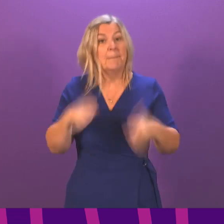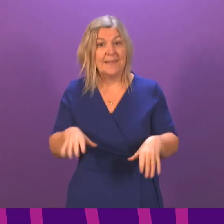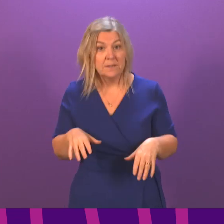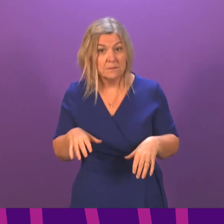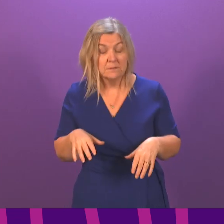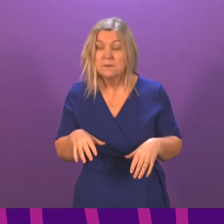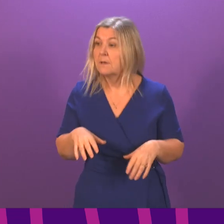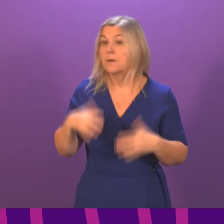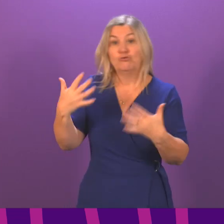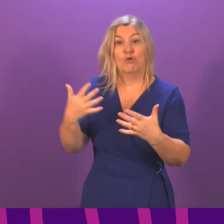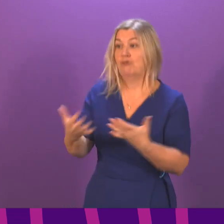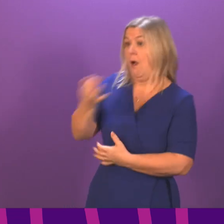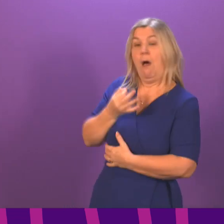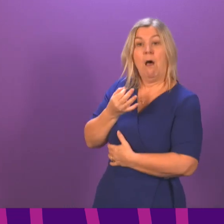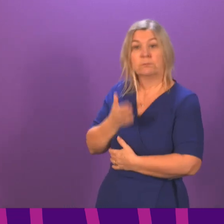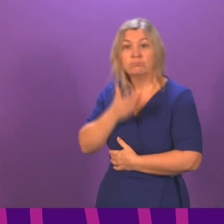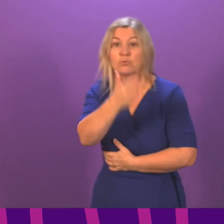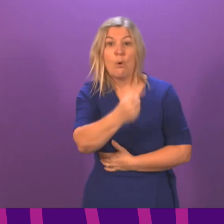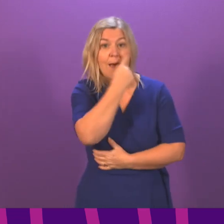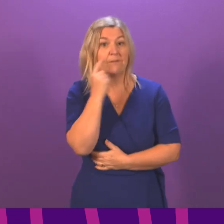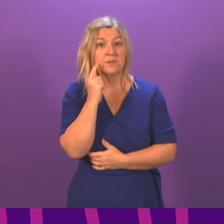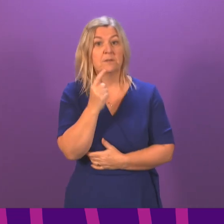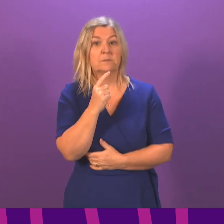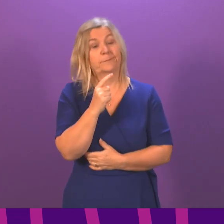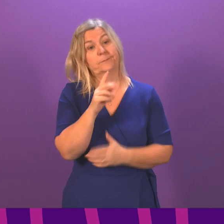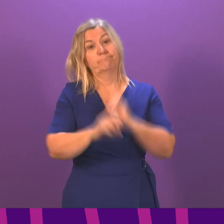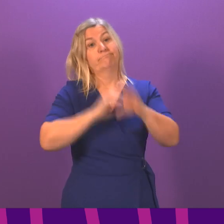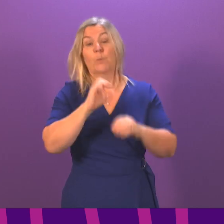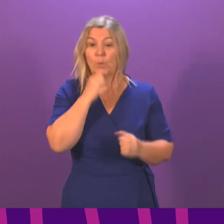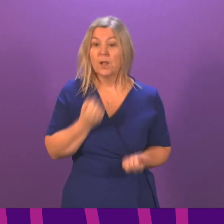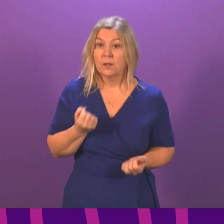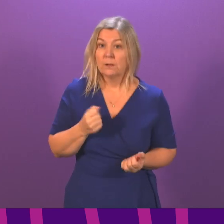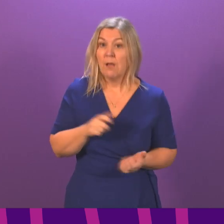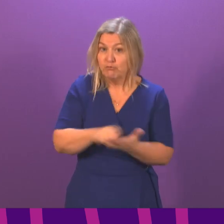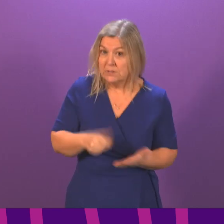to give oral evidence to the committee, but when I am invited to do so, I will, as I am